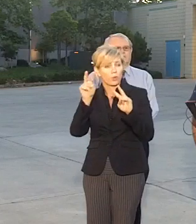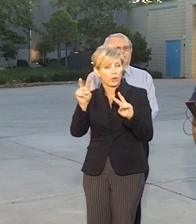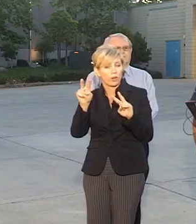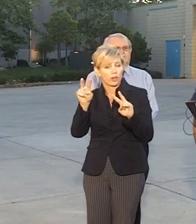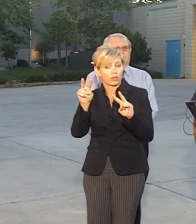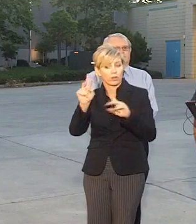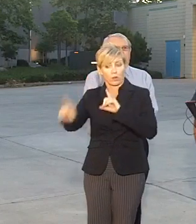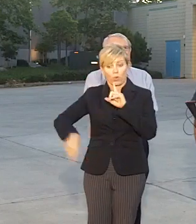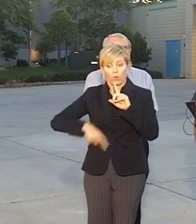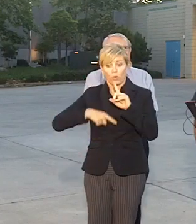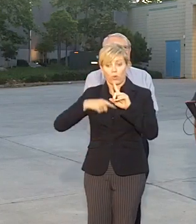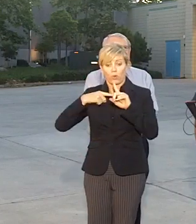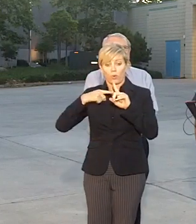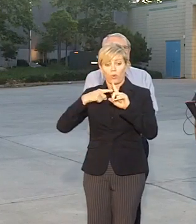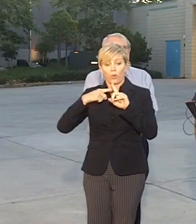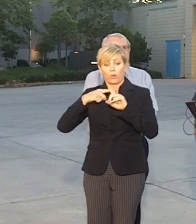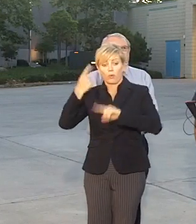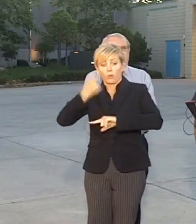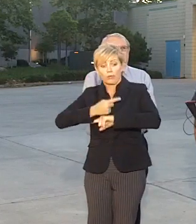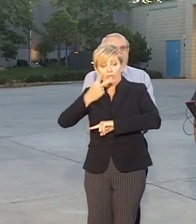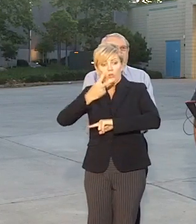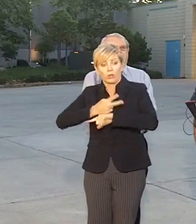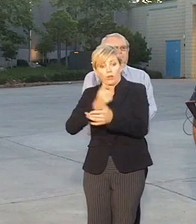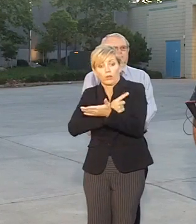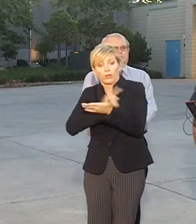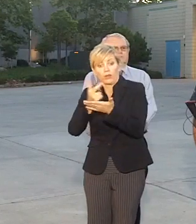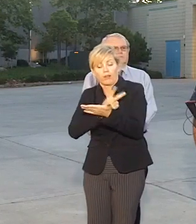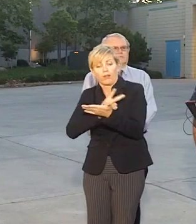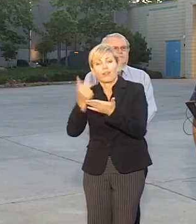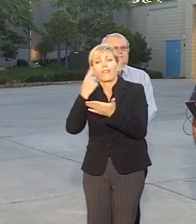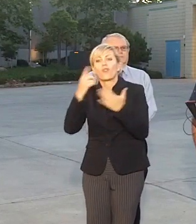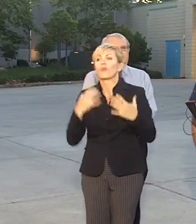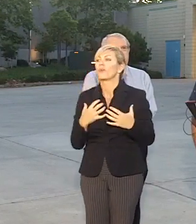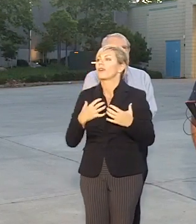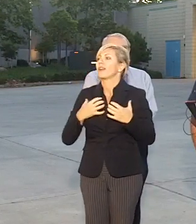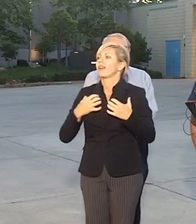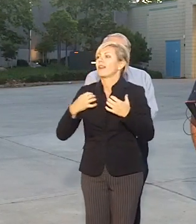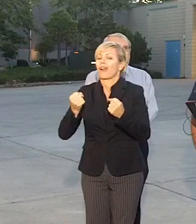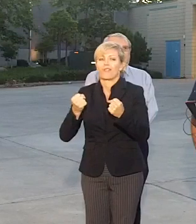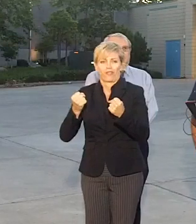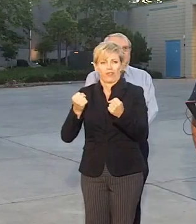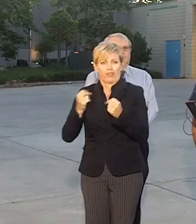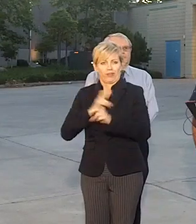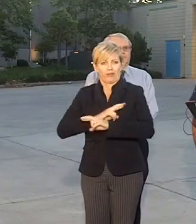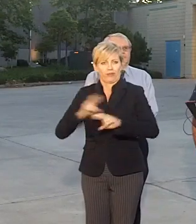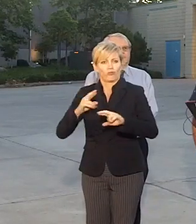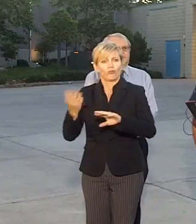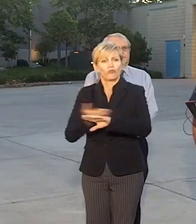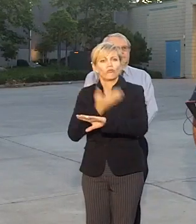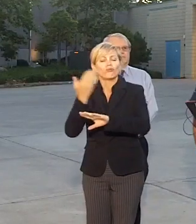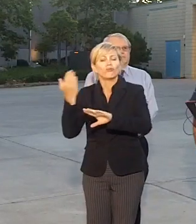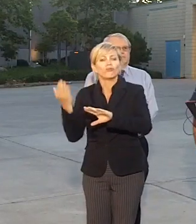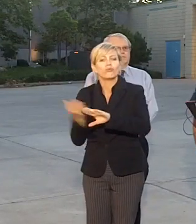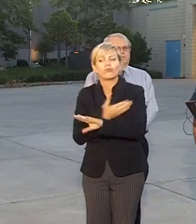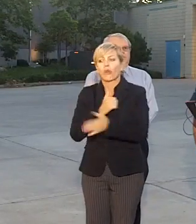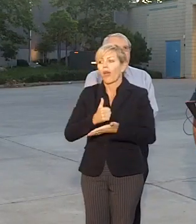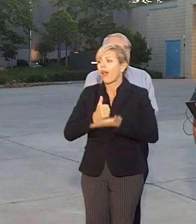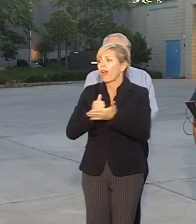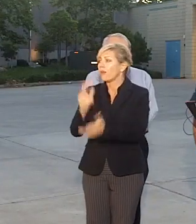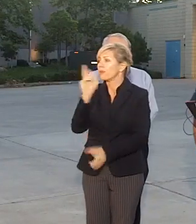days and weeks ahead in the recovery effort in helping our people in this community make